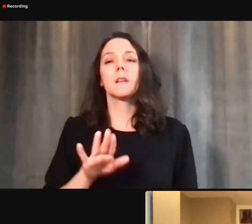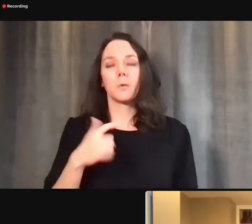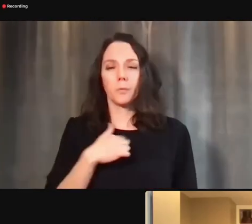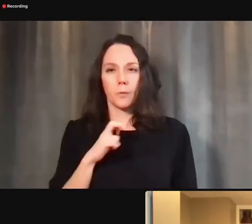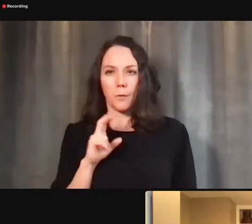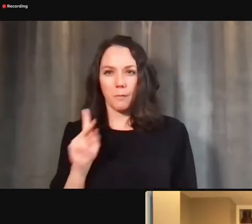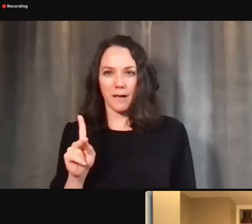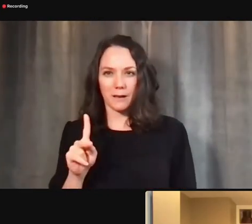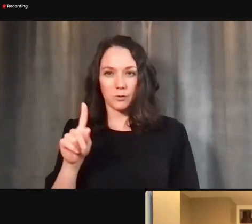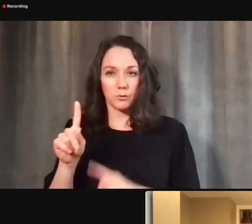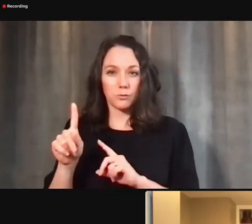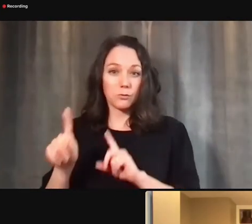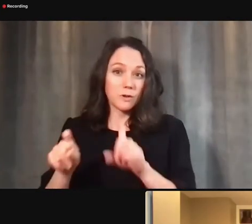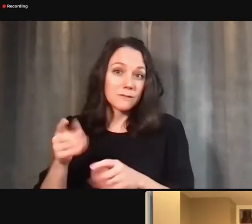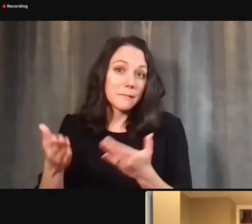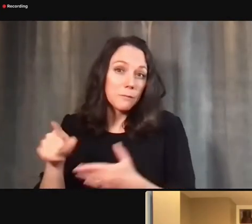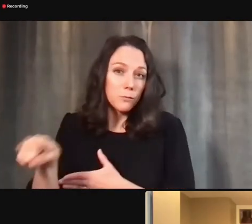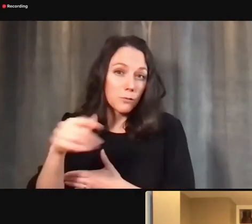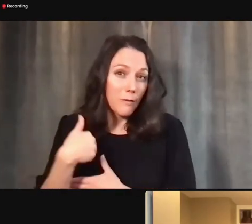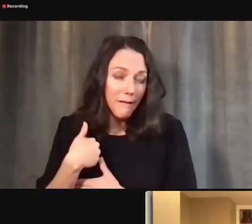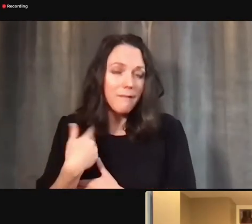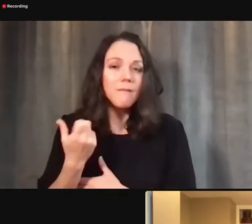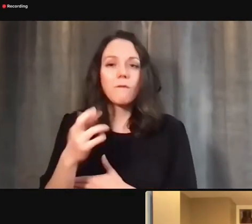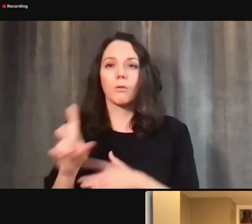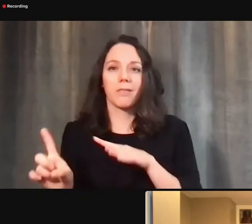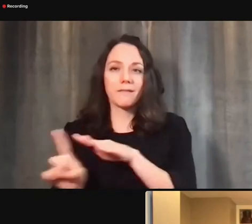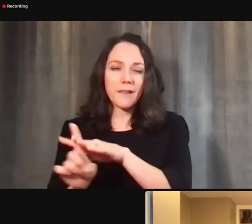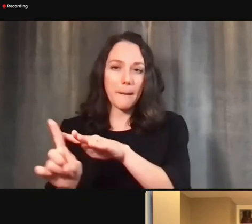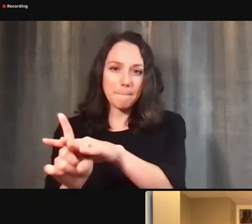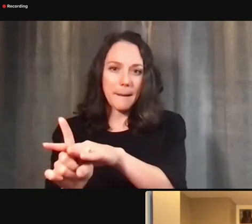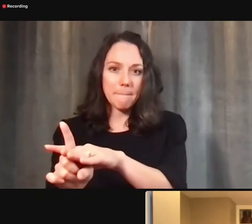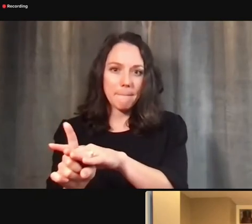that you might have or that have come up as the panelists have presented together.